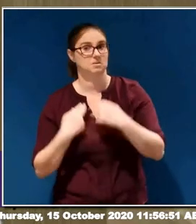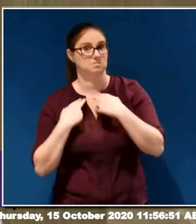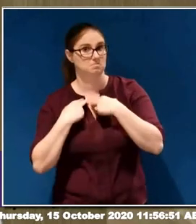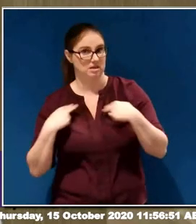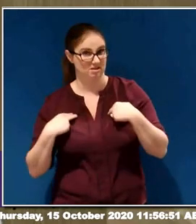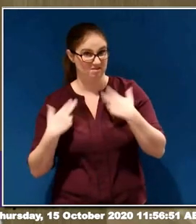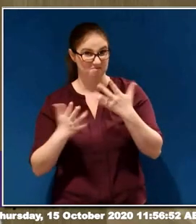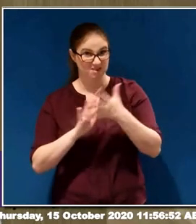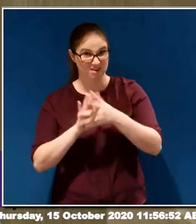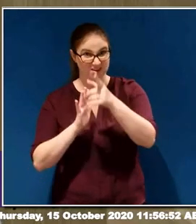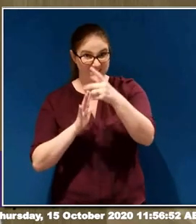Yes.